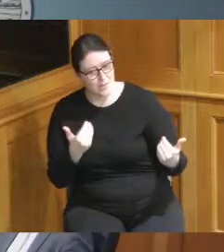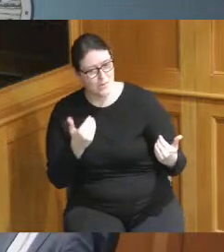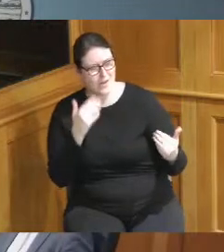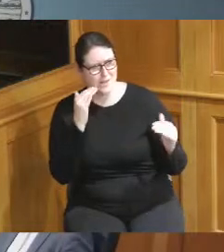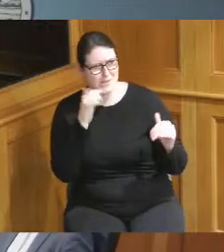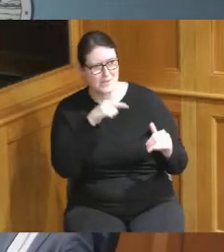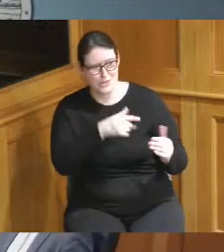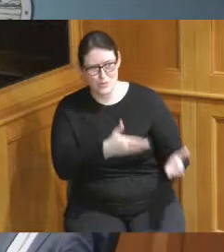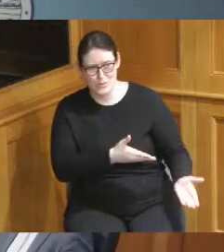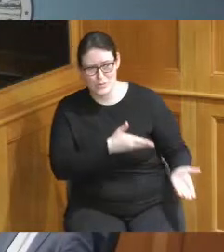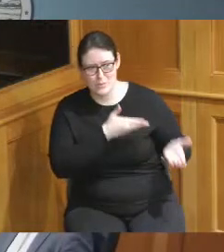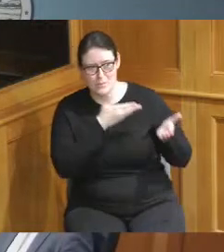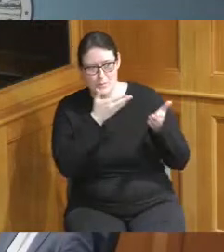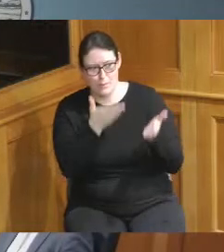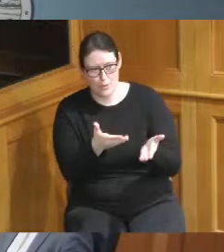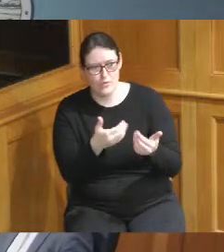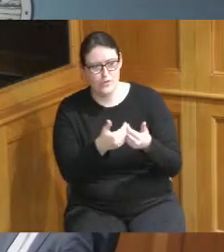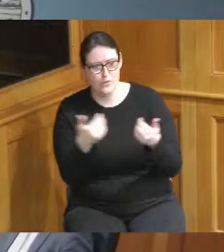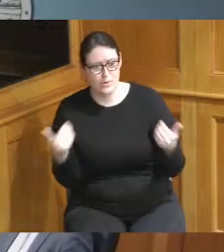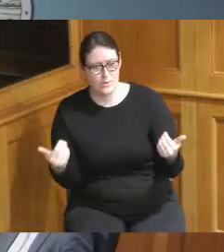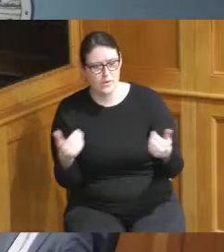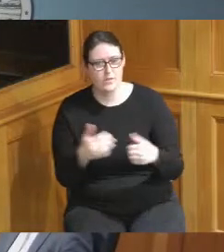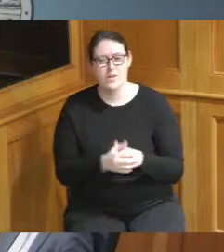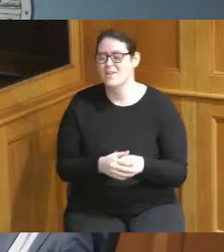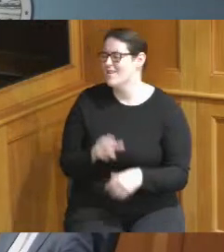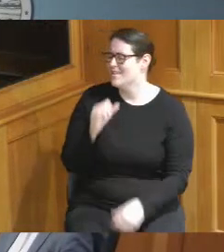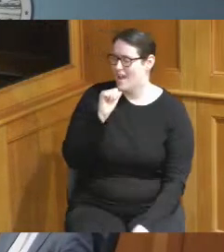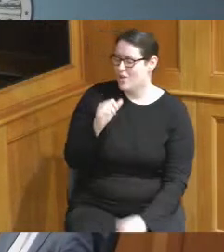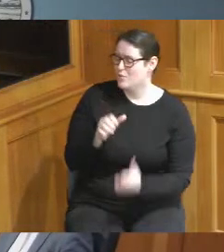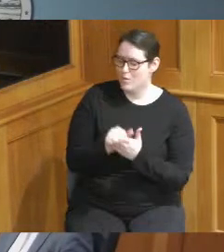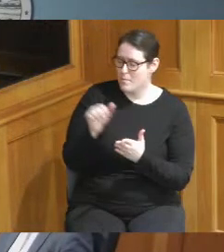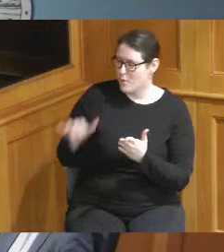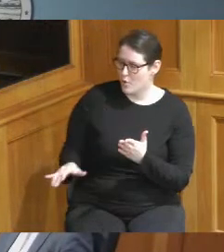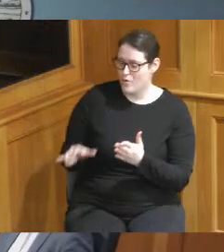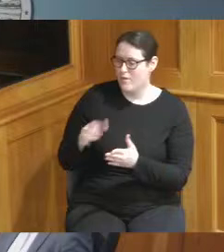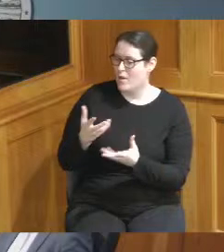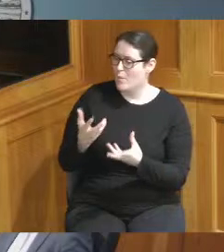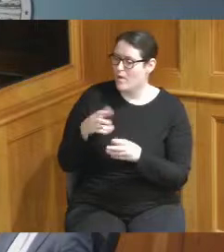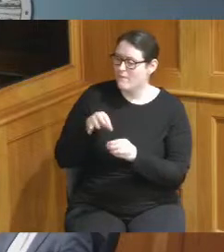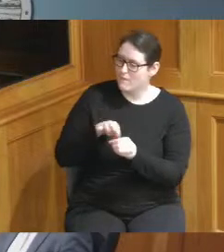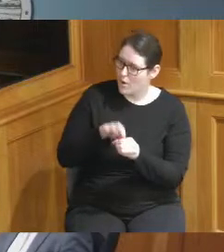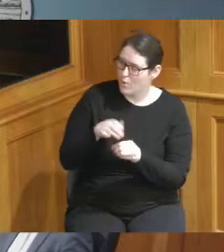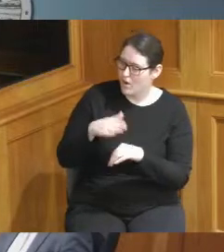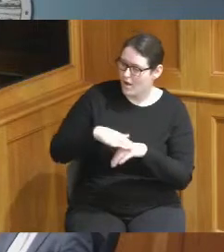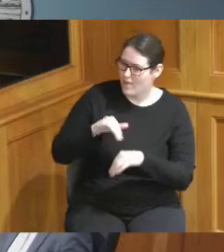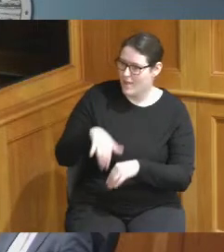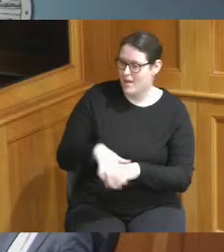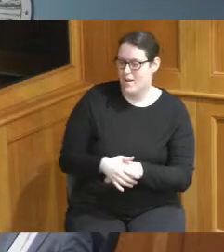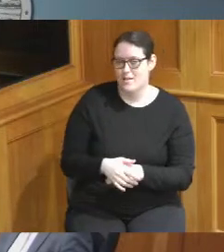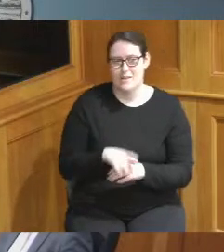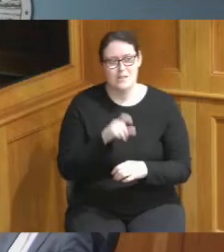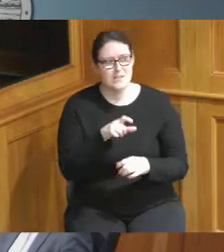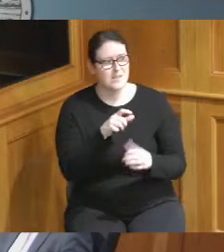this is the Special Improvement District this is a a special district in the in the city where the